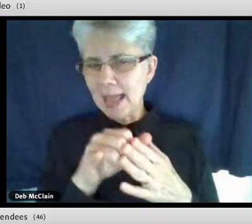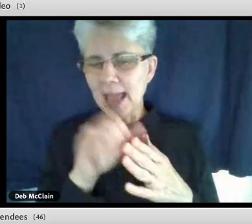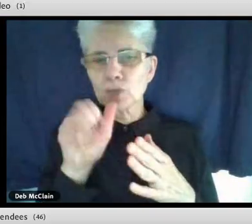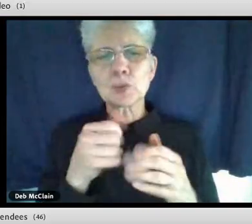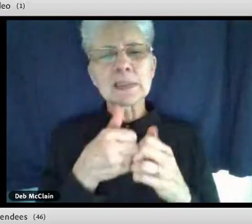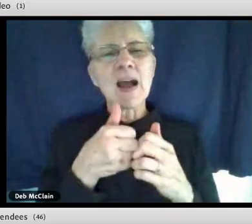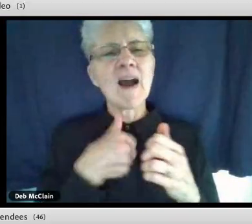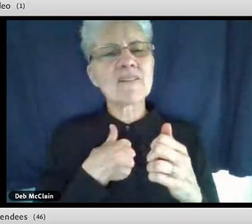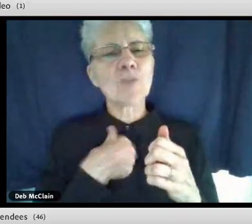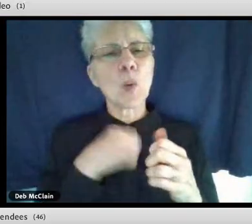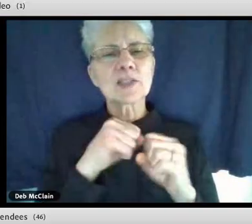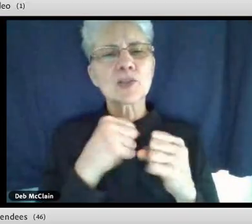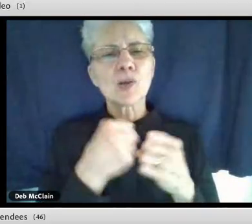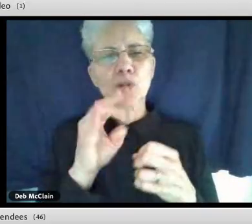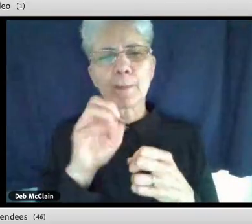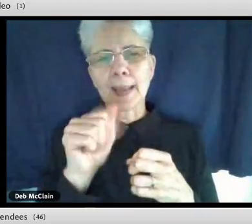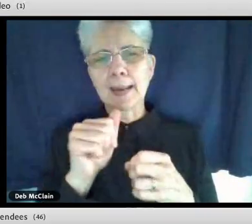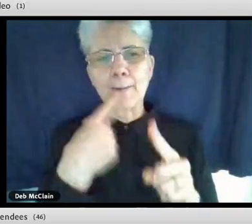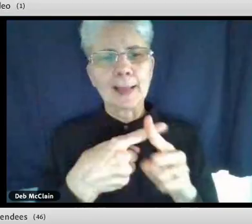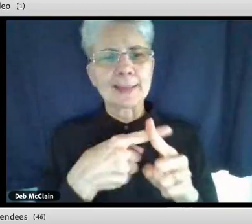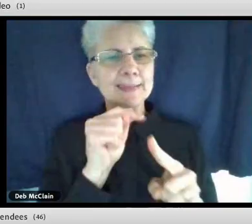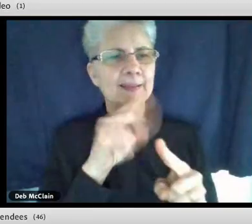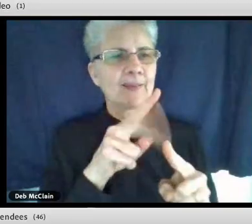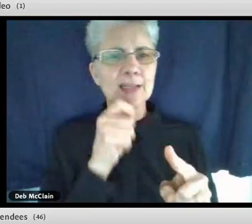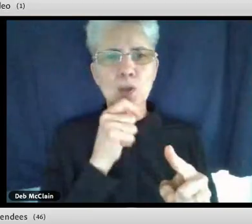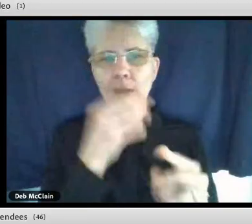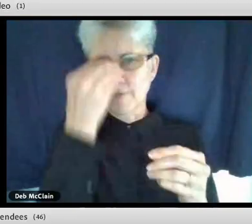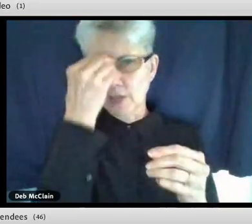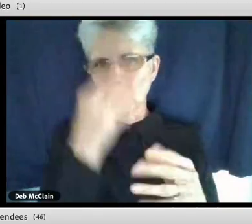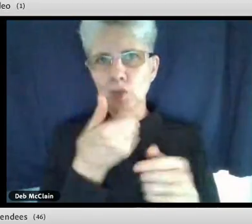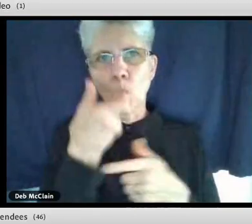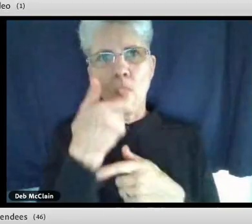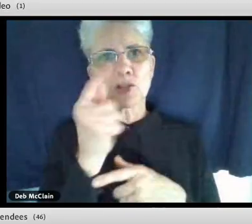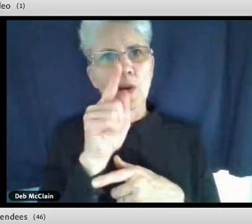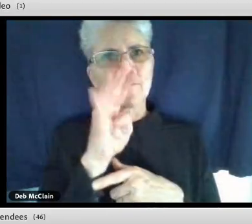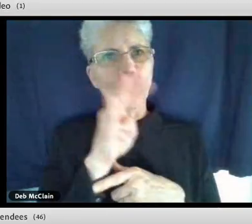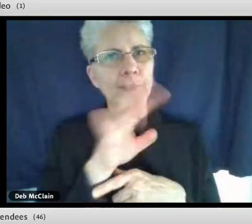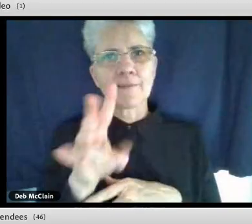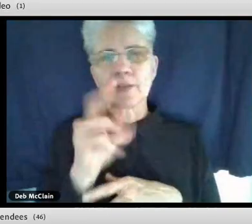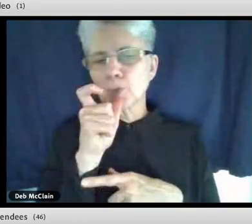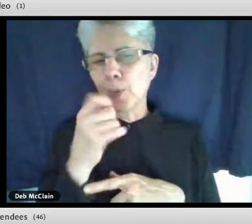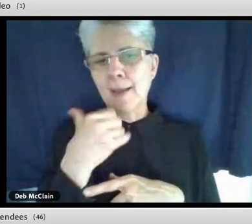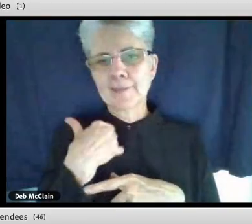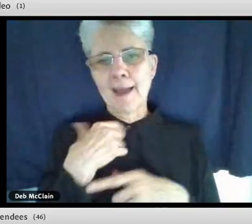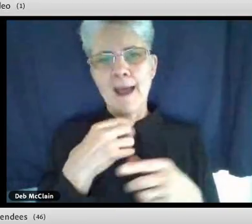You don't have to have the up-to-the-minute facts, and in fact, when I'm doing these presentations, I look maybe once a day,